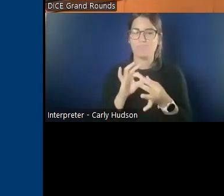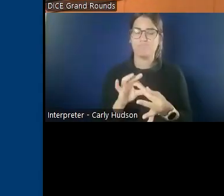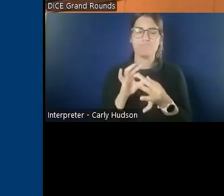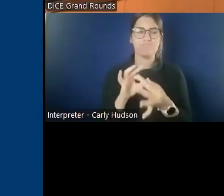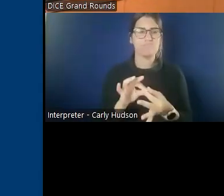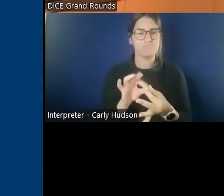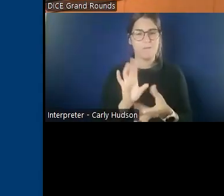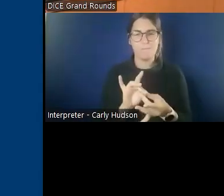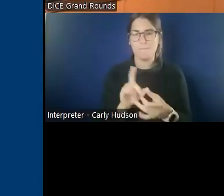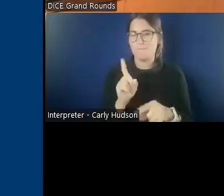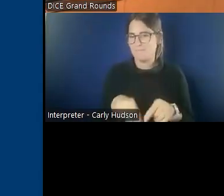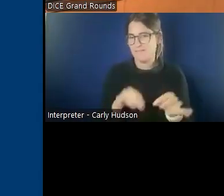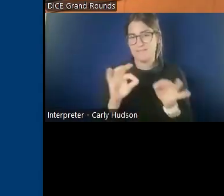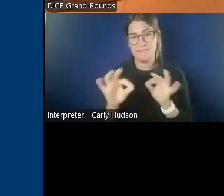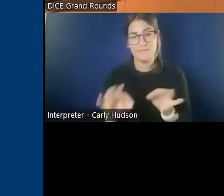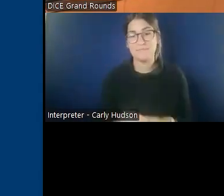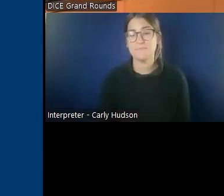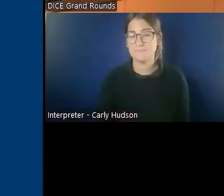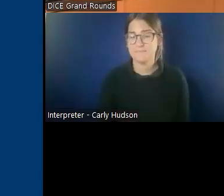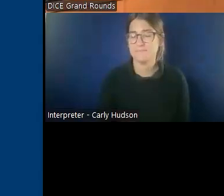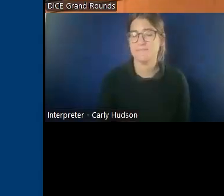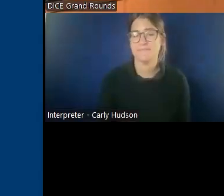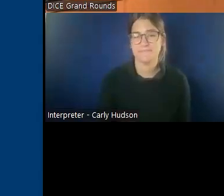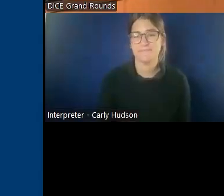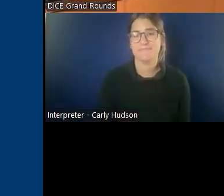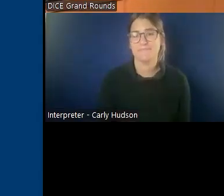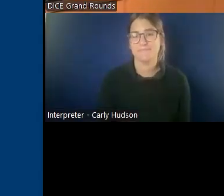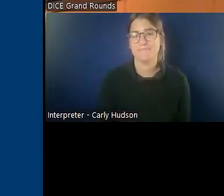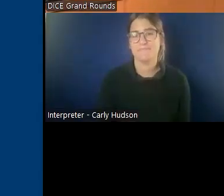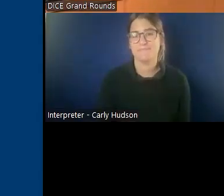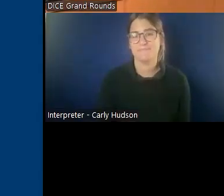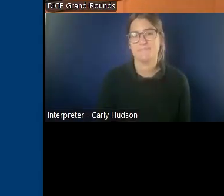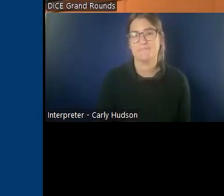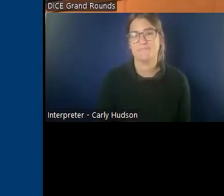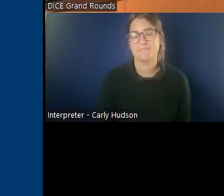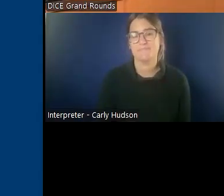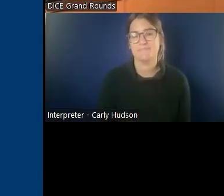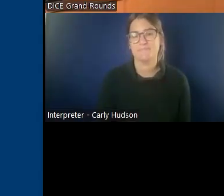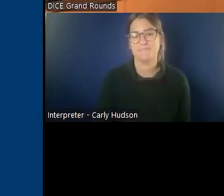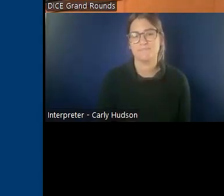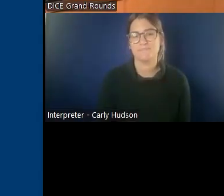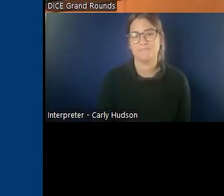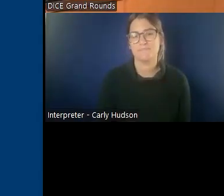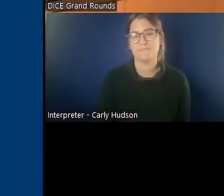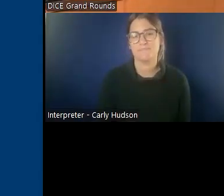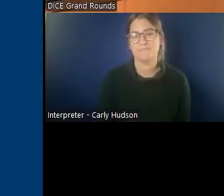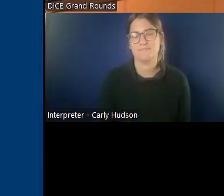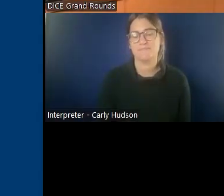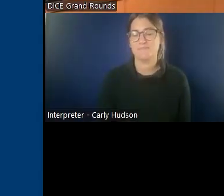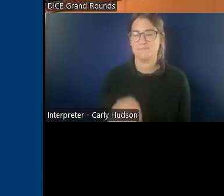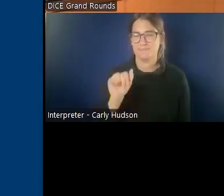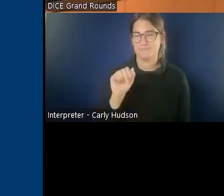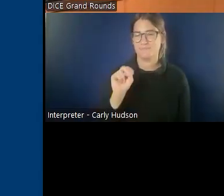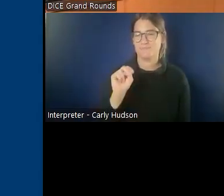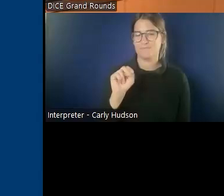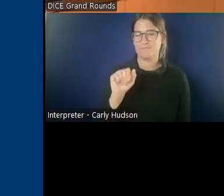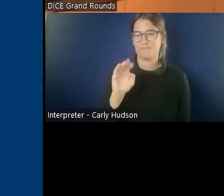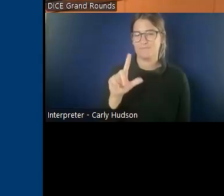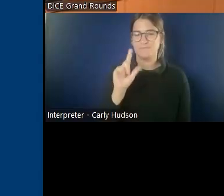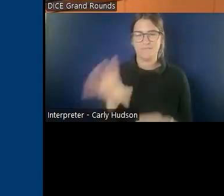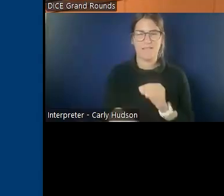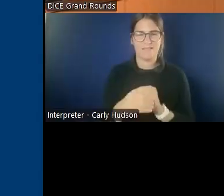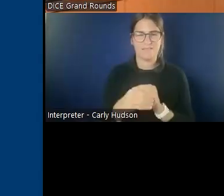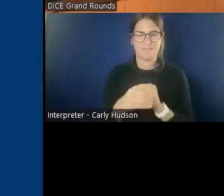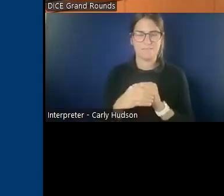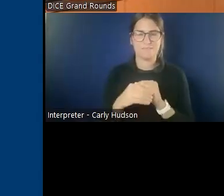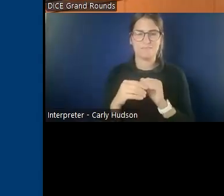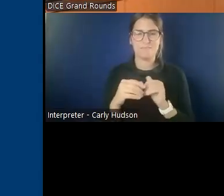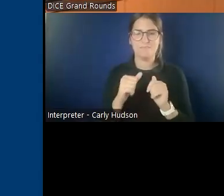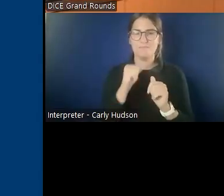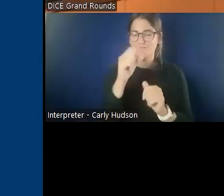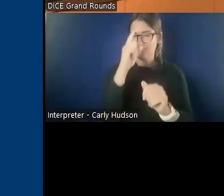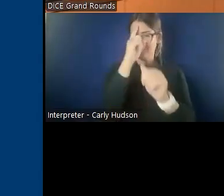towards I'll just add on um I didn't Envision some sort of ongoing group at